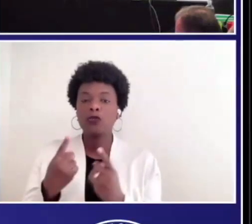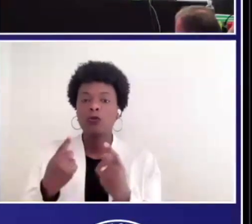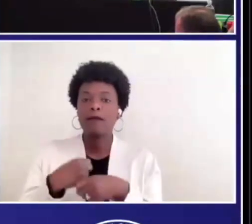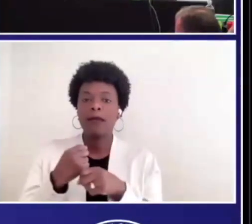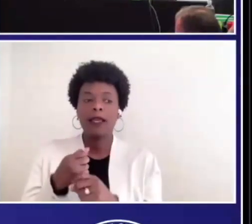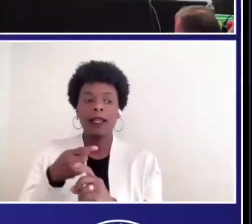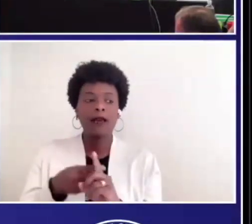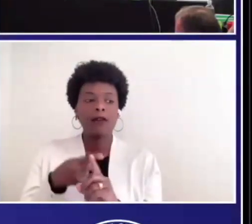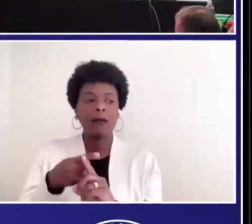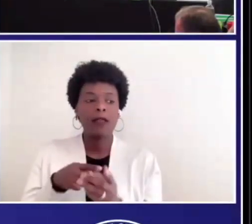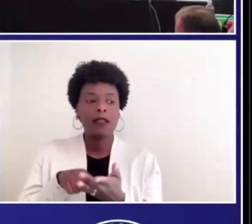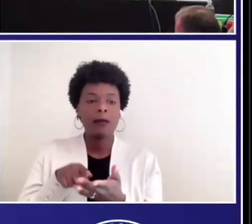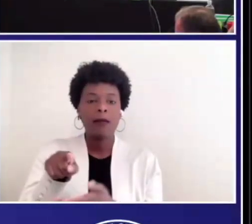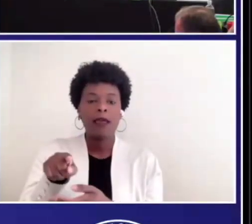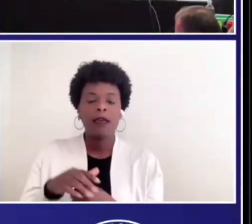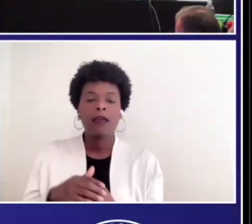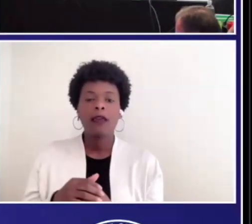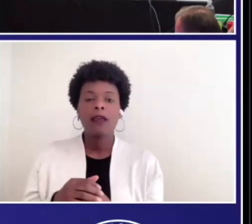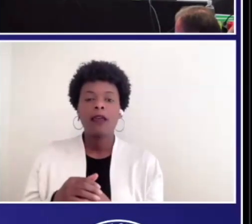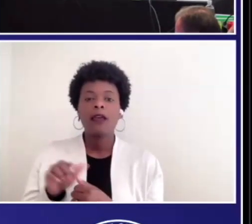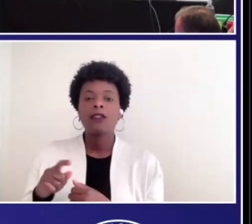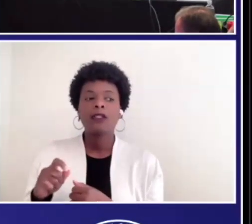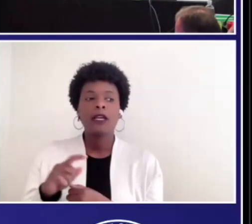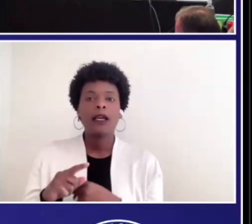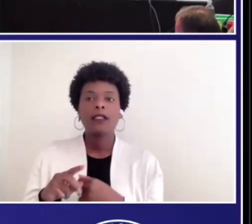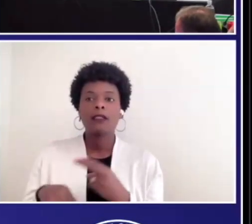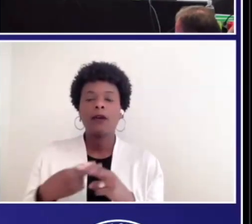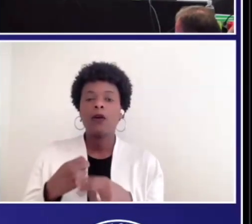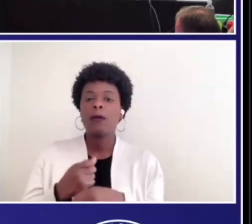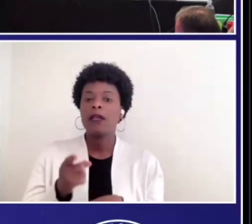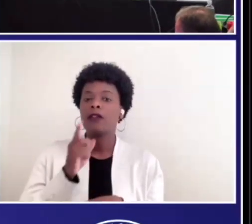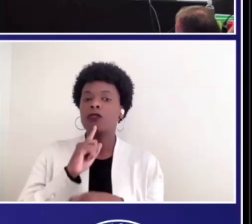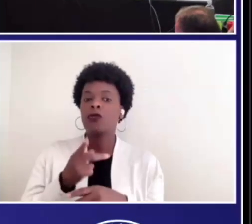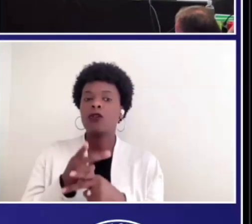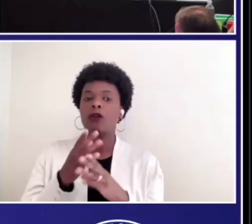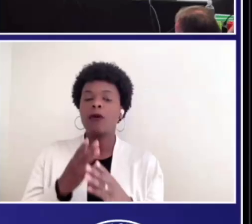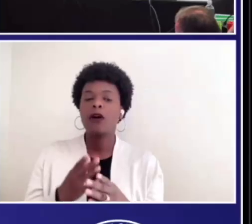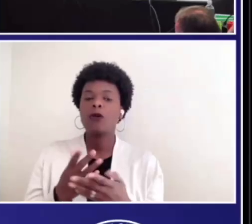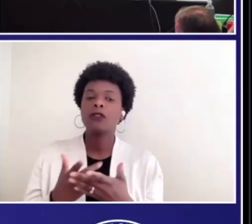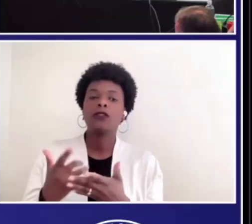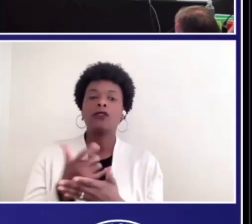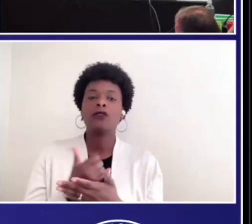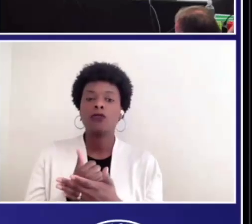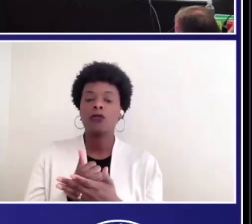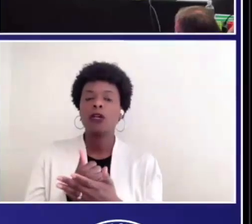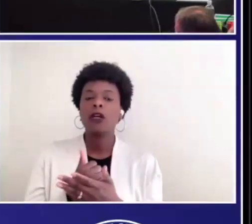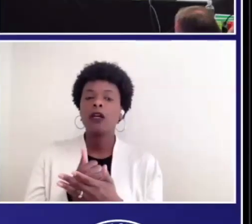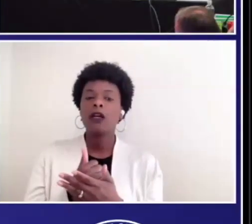She's asked about confirming that borrowers who accrue deferment or forbearance months prior to the effective date of RAP will